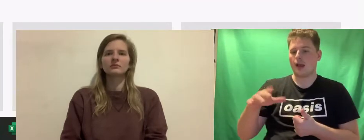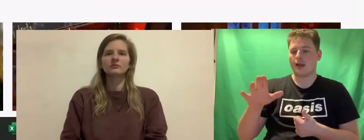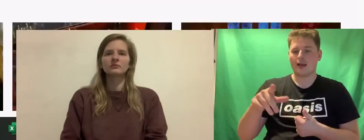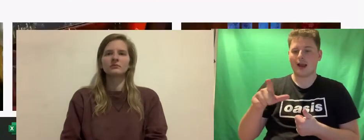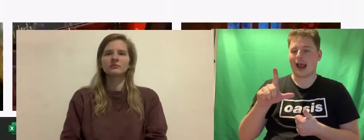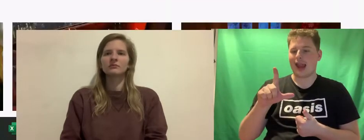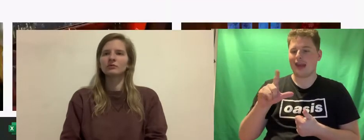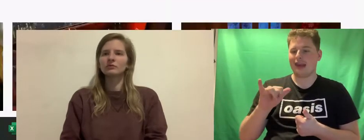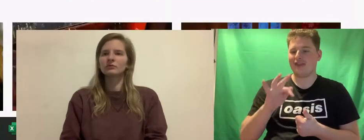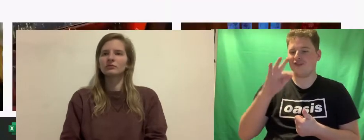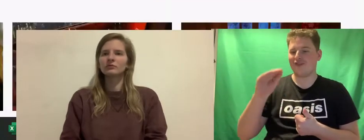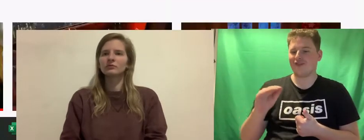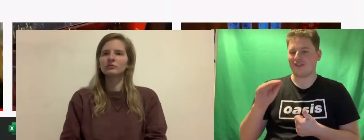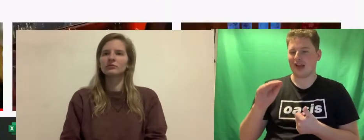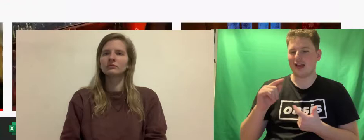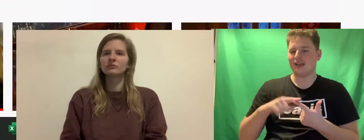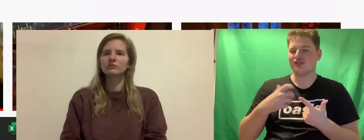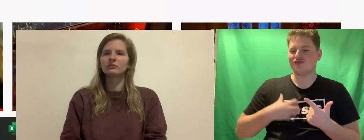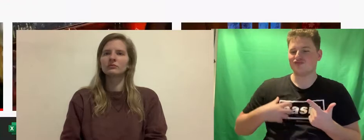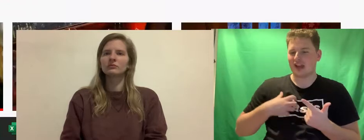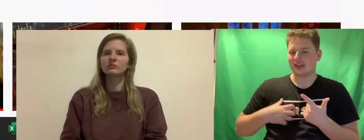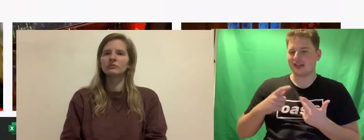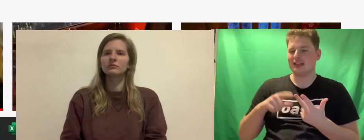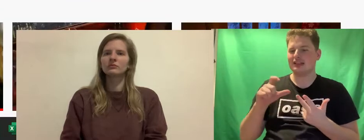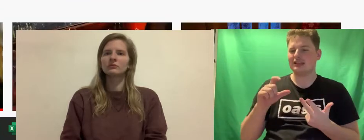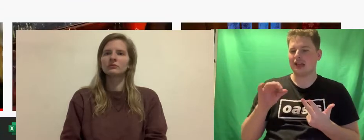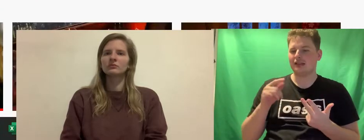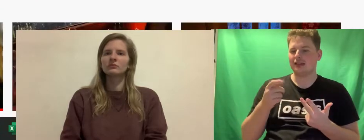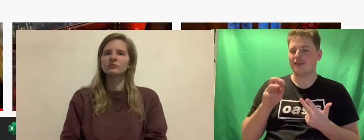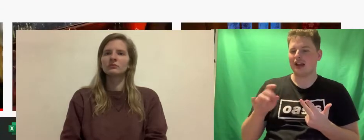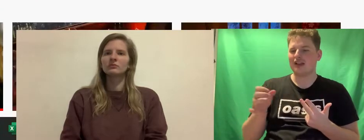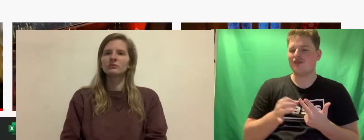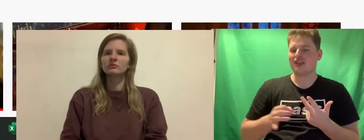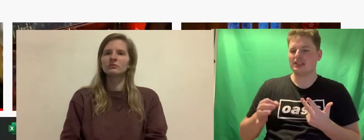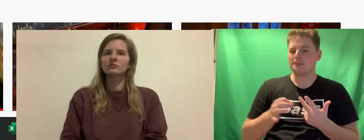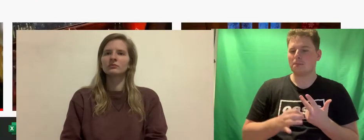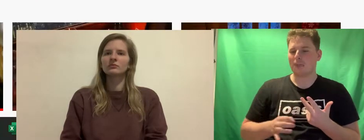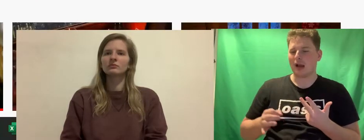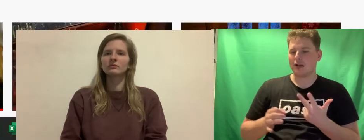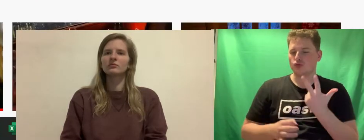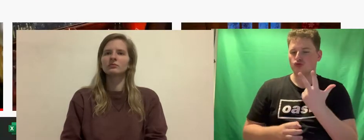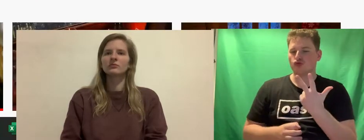A: Sims 2 has a storyline that is "Life", "Animals" and "Island" if I remember?